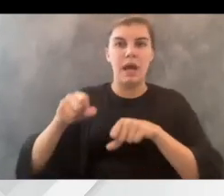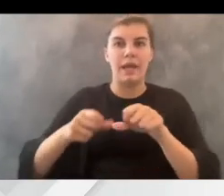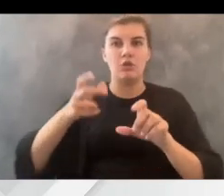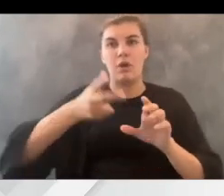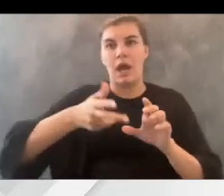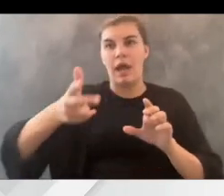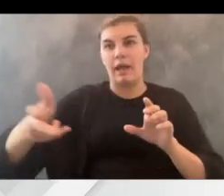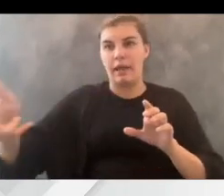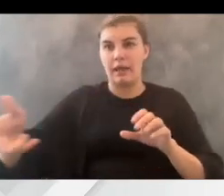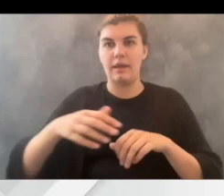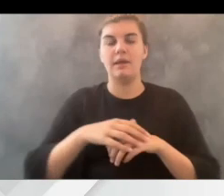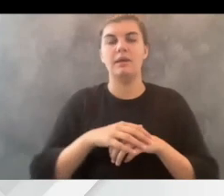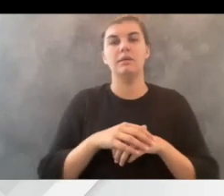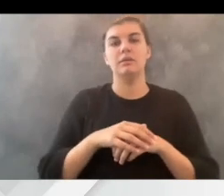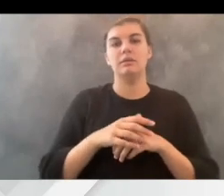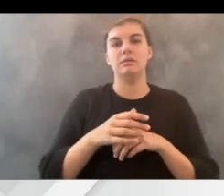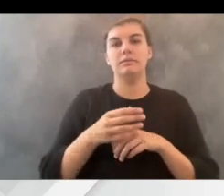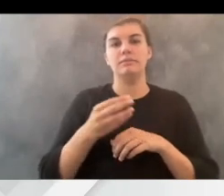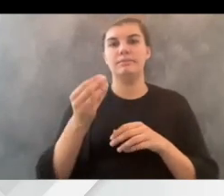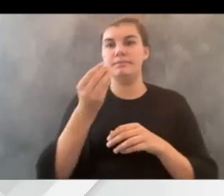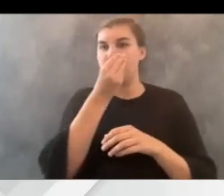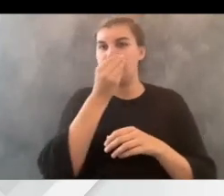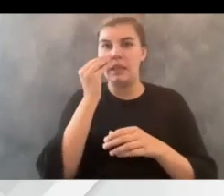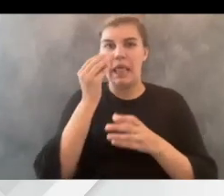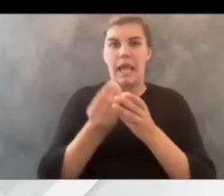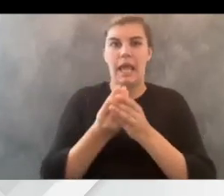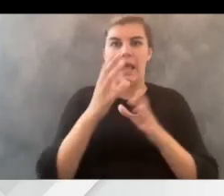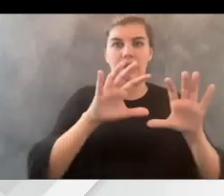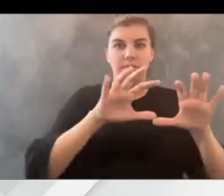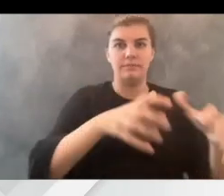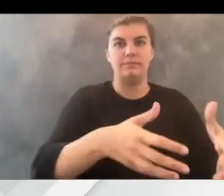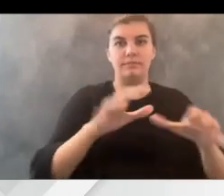planters and planted trees, as well as street sculptures.